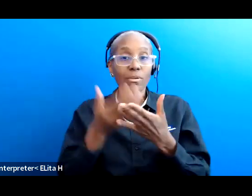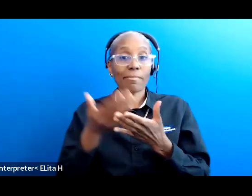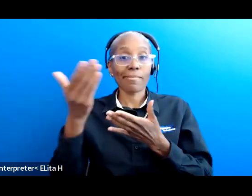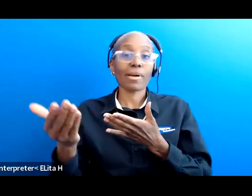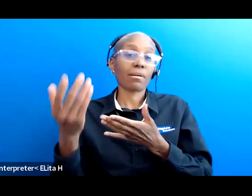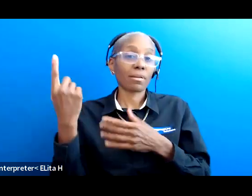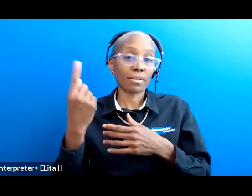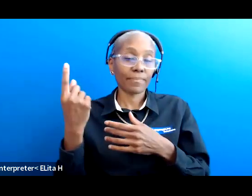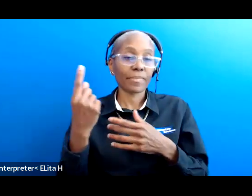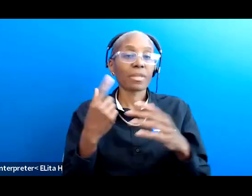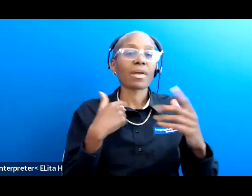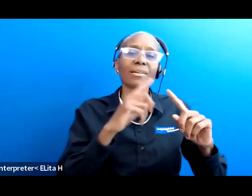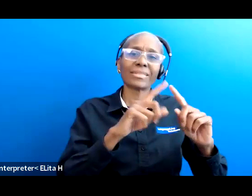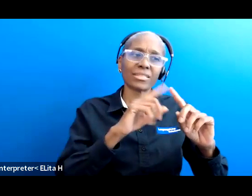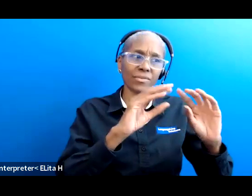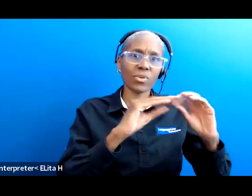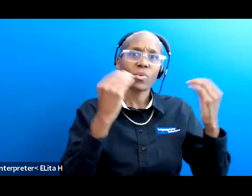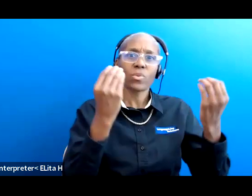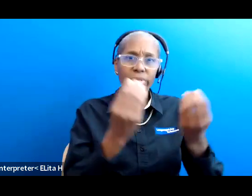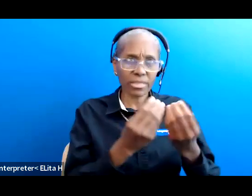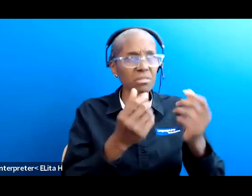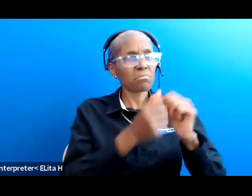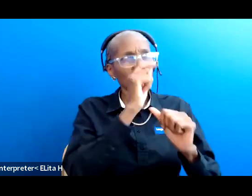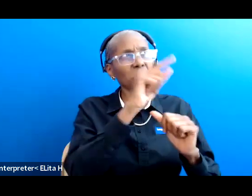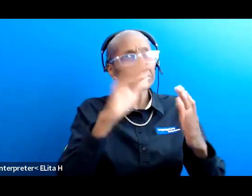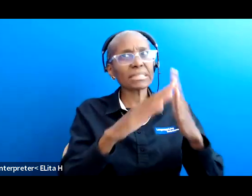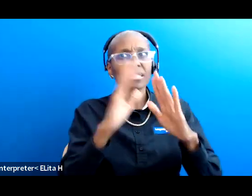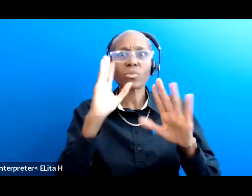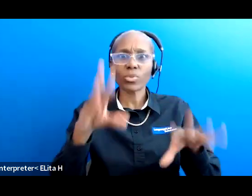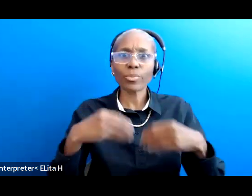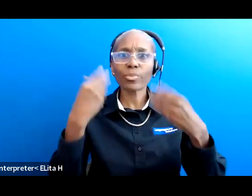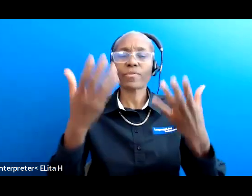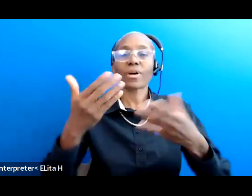There are organizations in most cities that will provide a window unit,